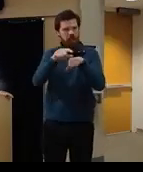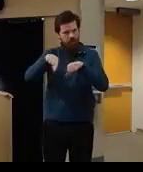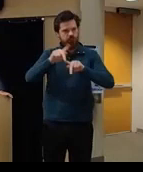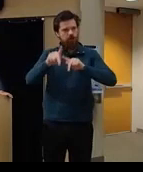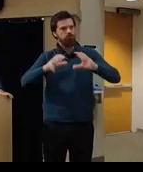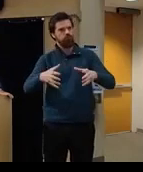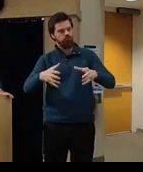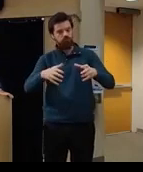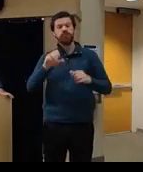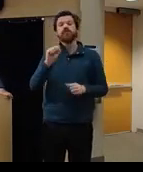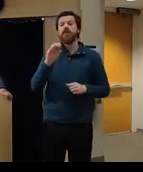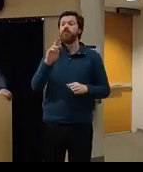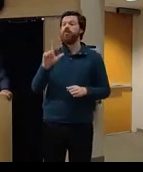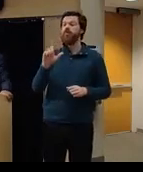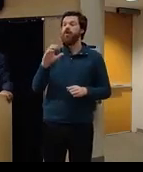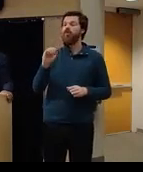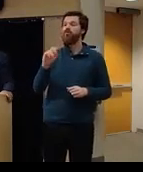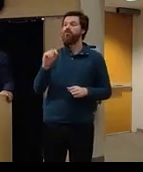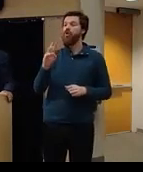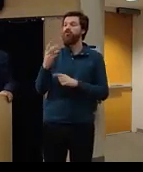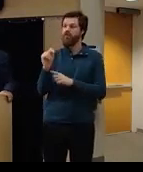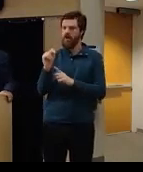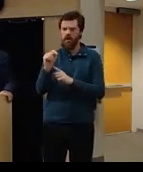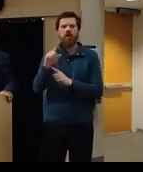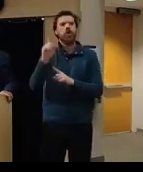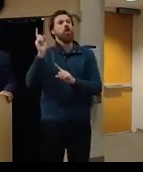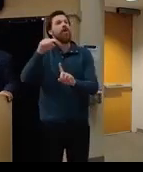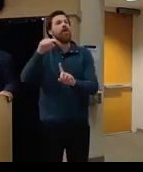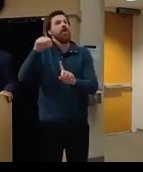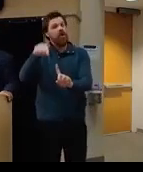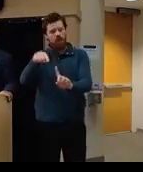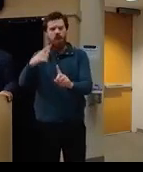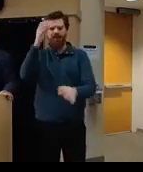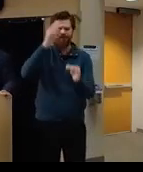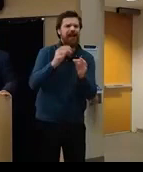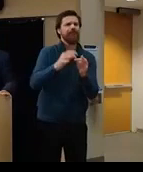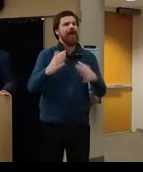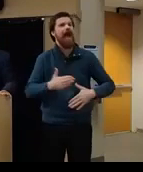Samuel cartright said whereas psychologically normal Negroes are faithful and happy go lucky